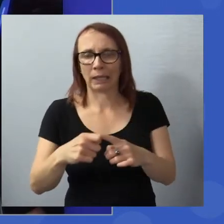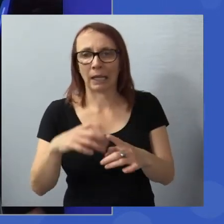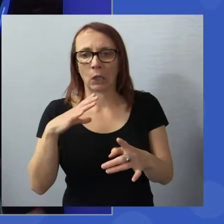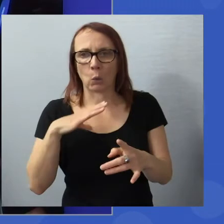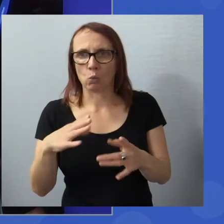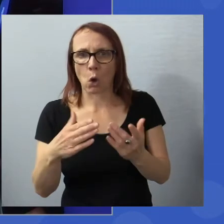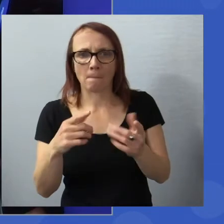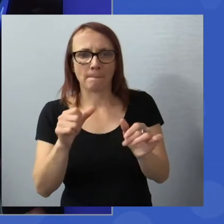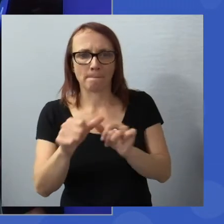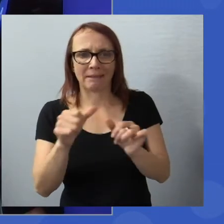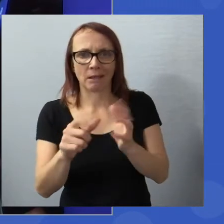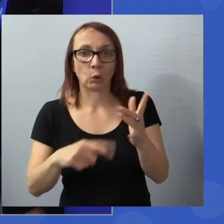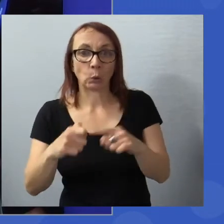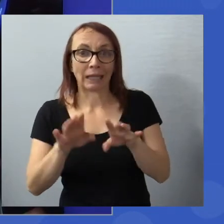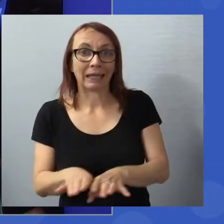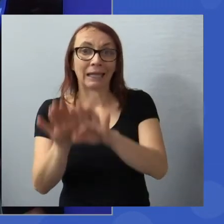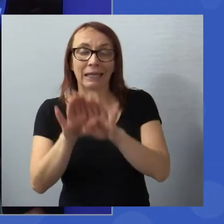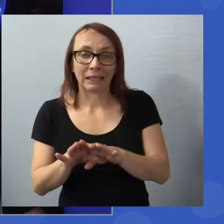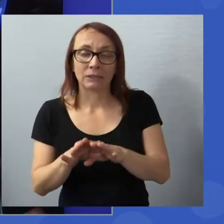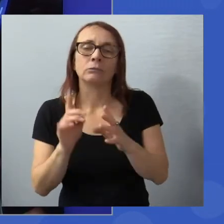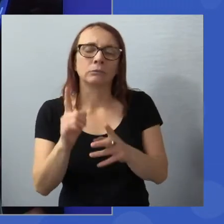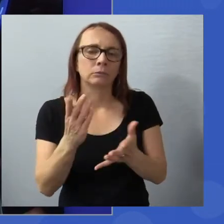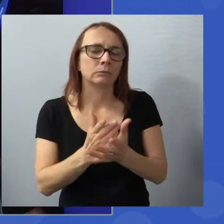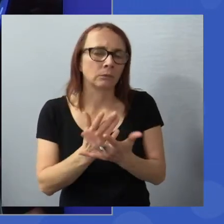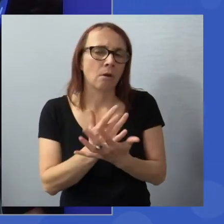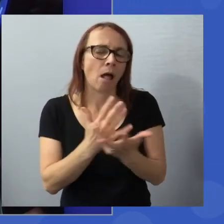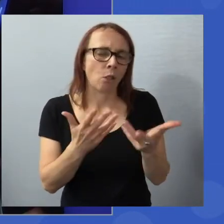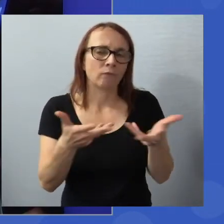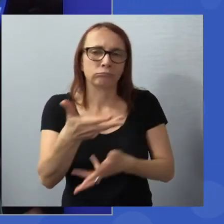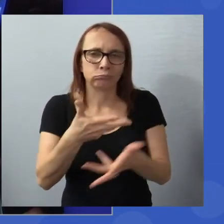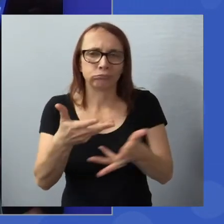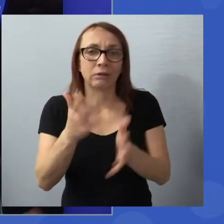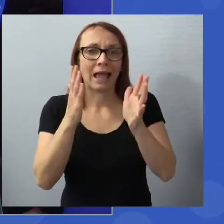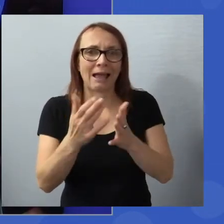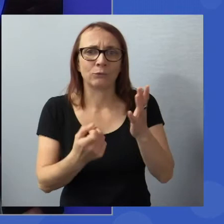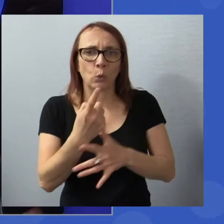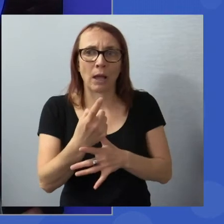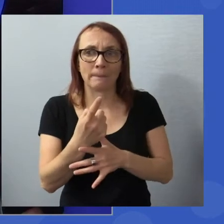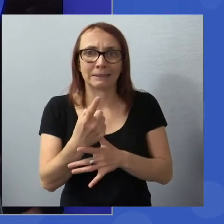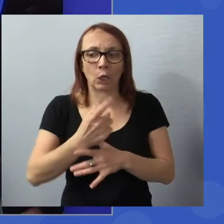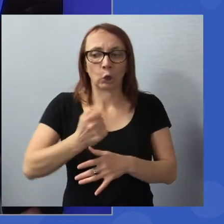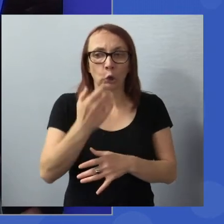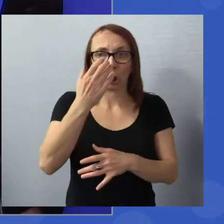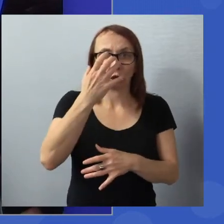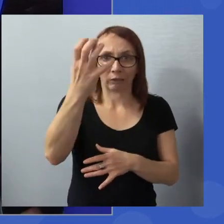corm in UK Fremont right so so there's lots of discussions that have to take place between the governments to determine where what are the areas that